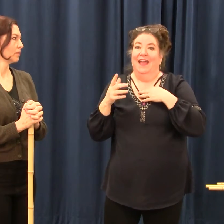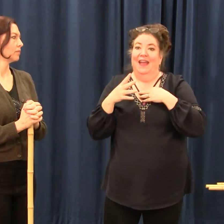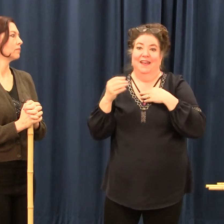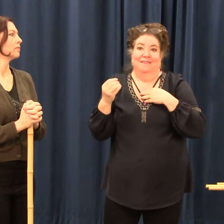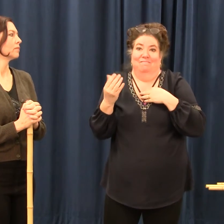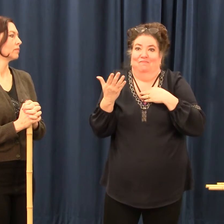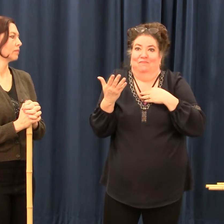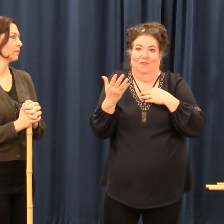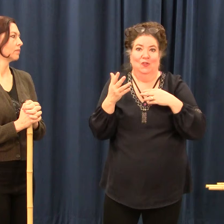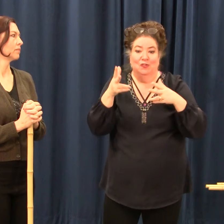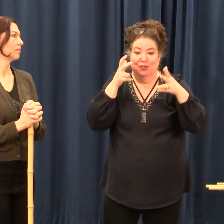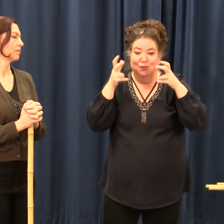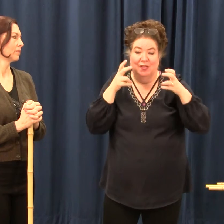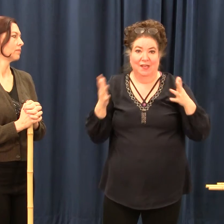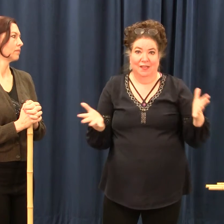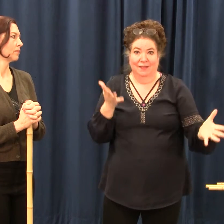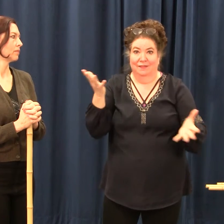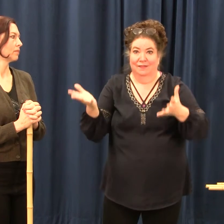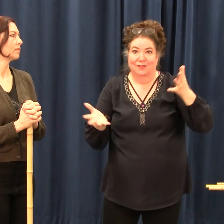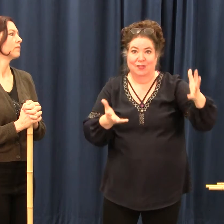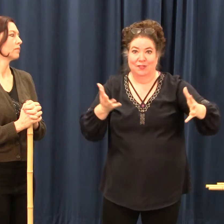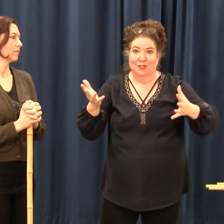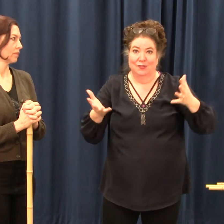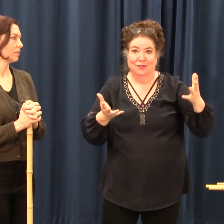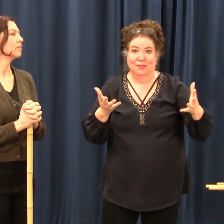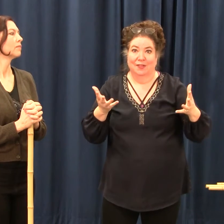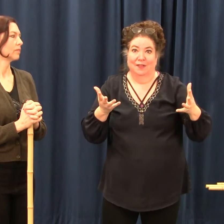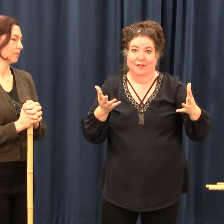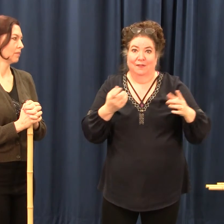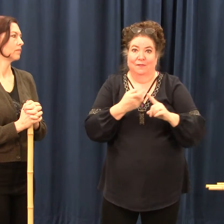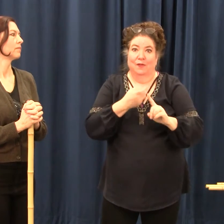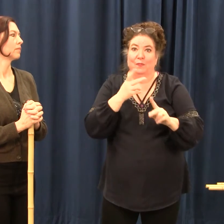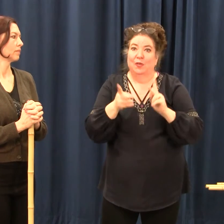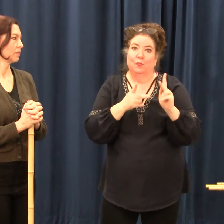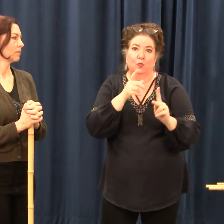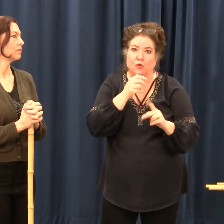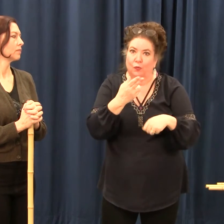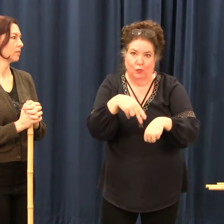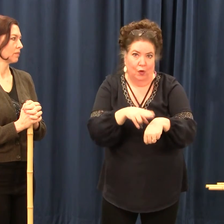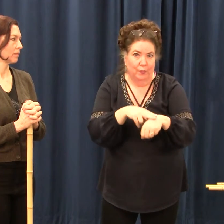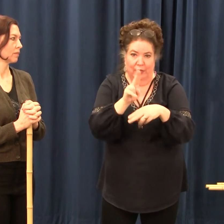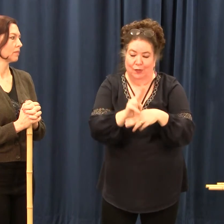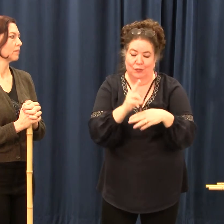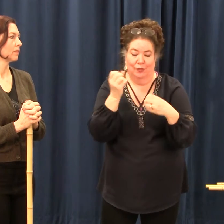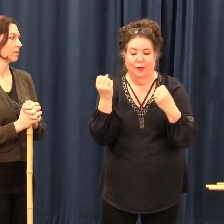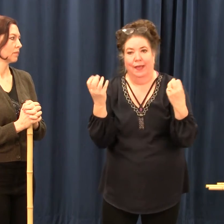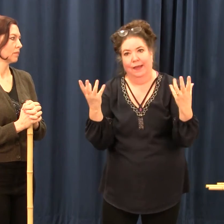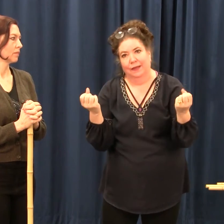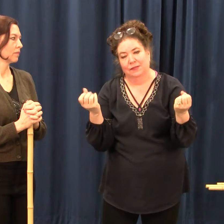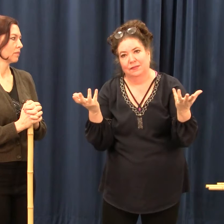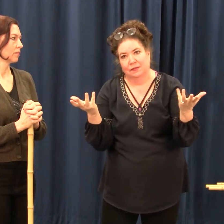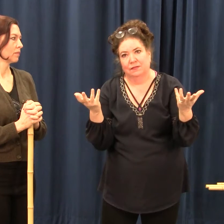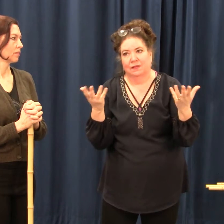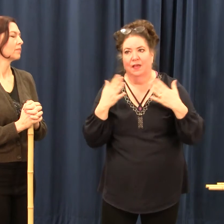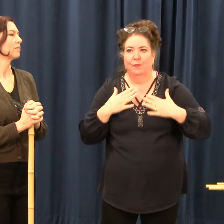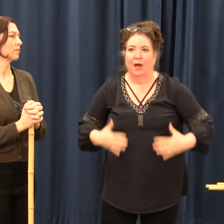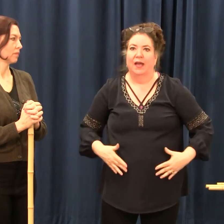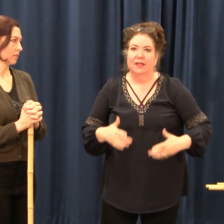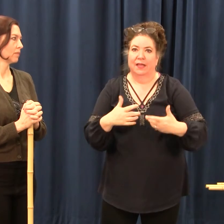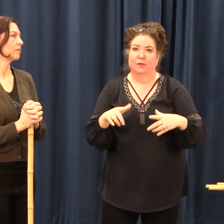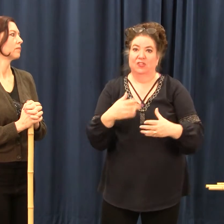and you're just reading gestures from people who don't normally use their hands and body language